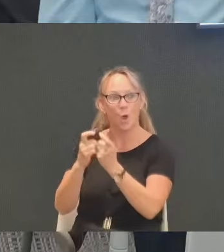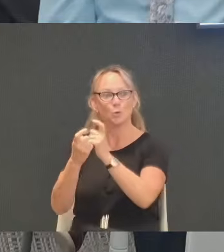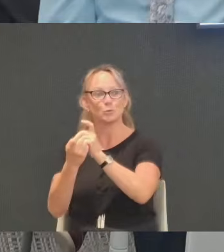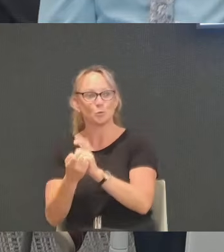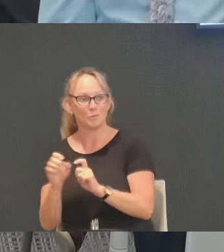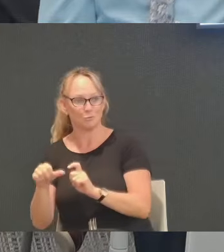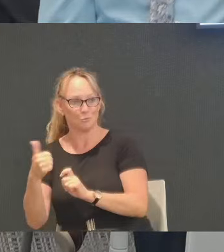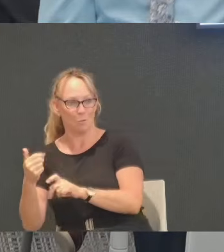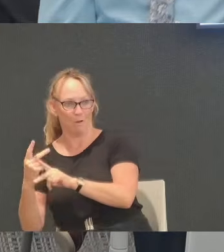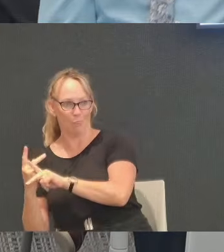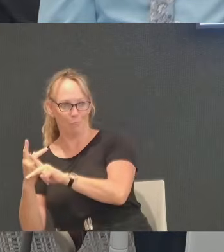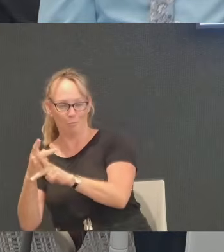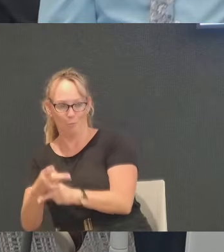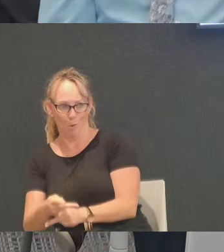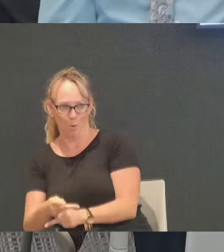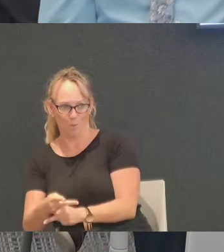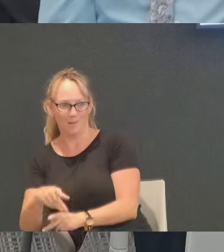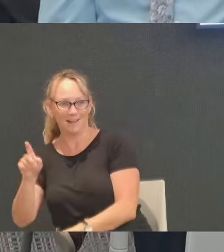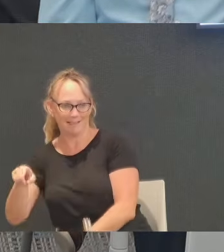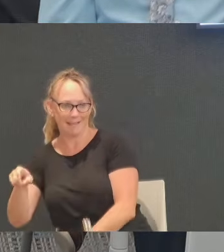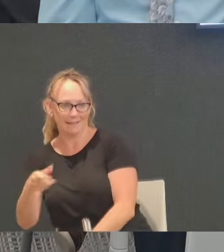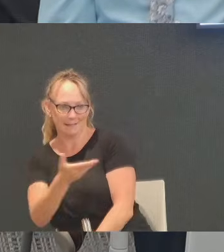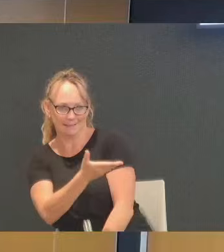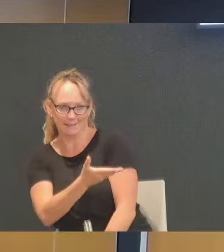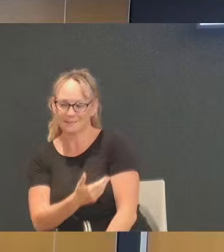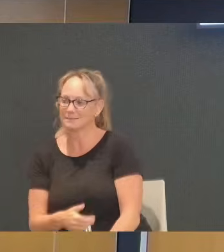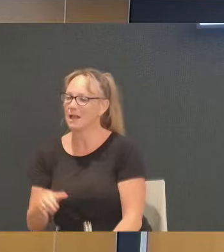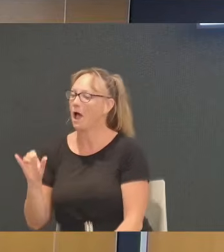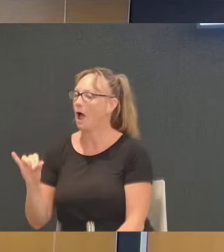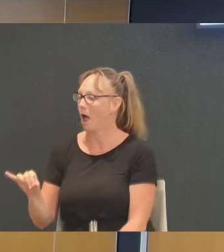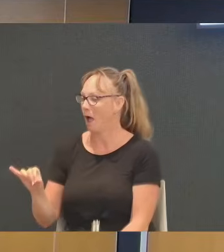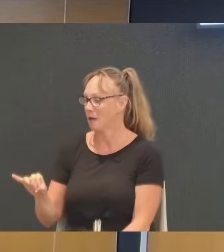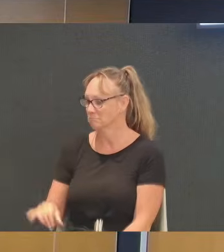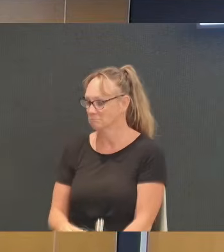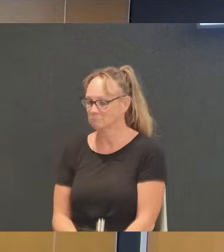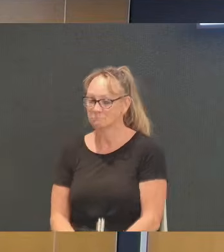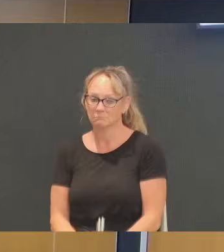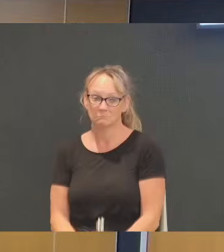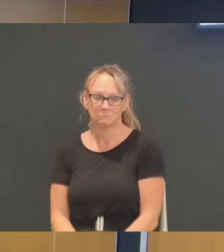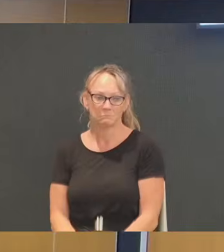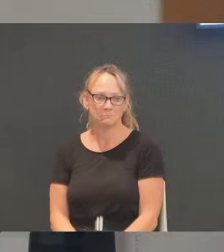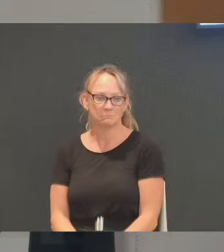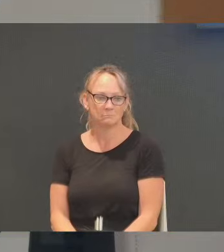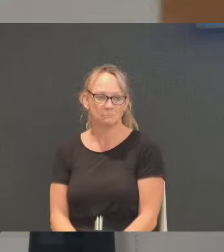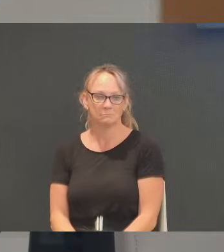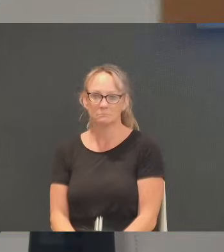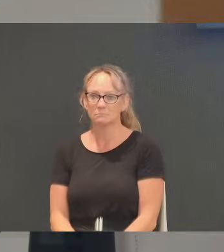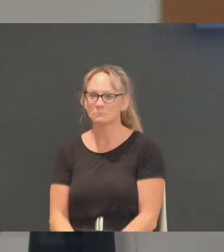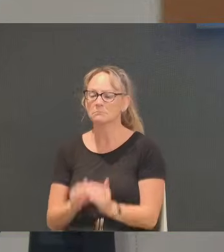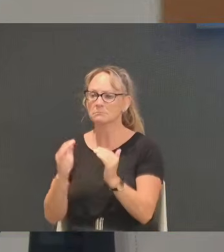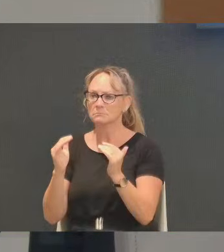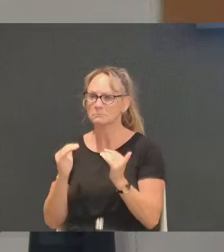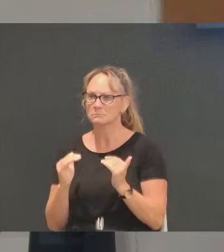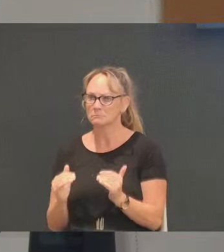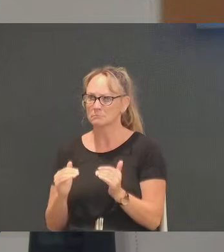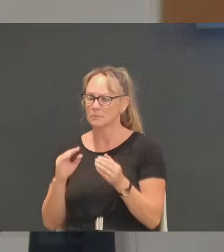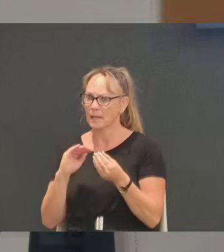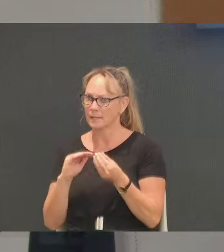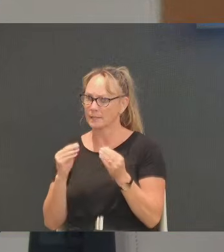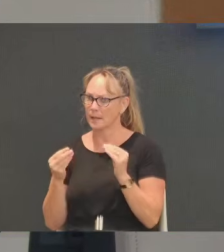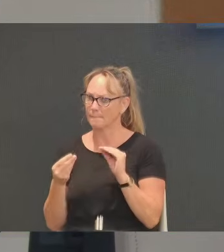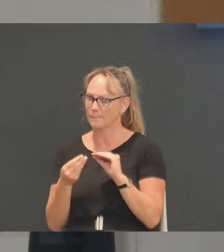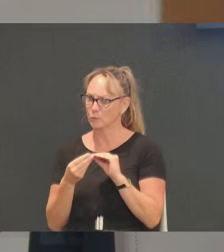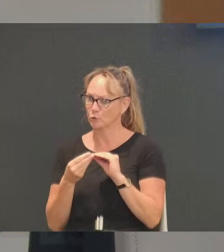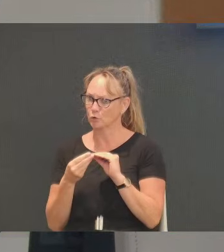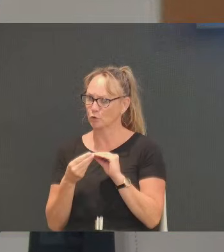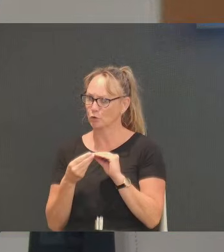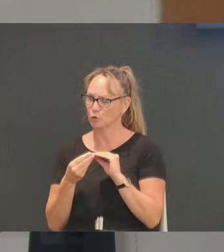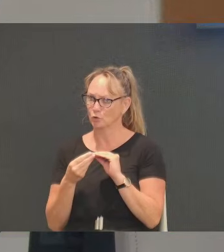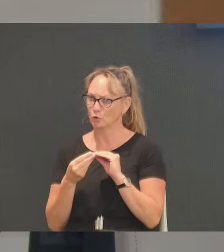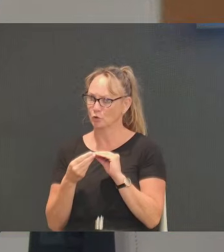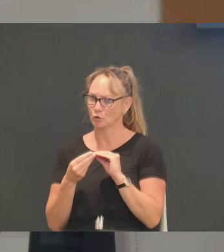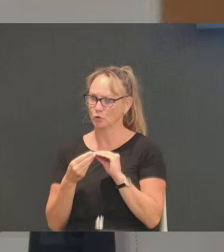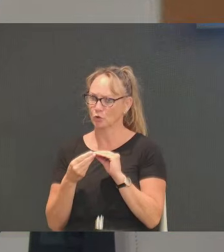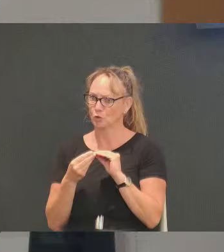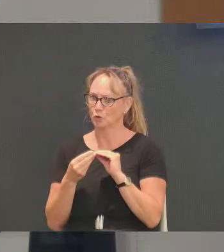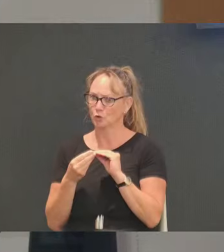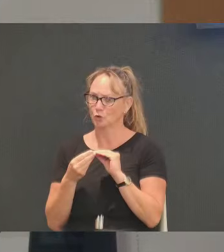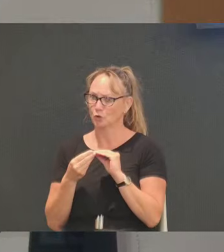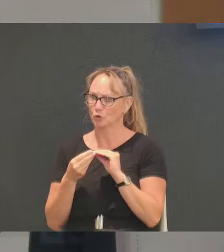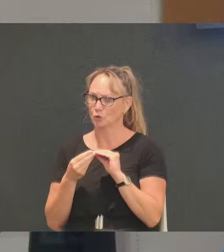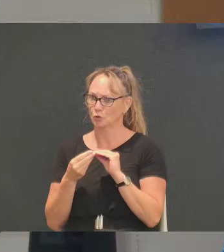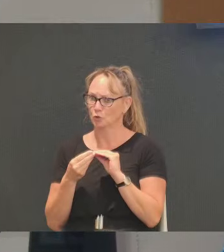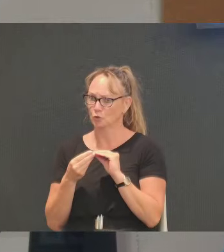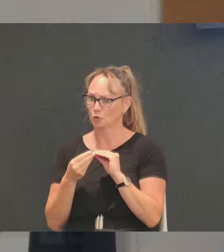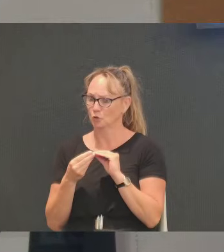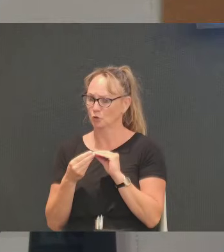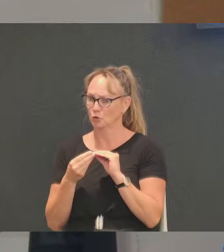asked for this. Okay. Yeah, that sounds better. Okay. item number item number by leave eight and